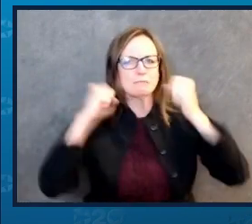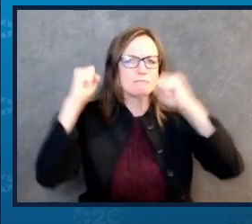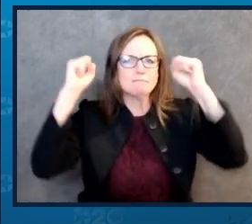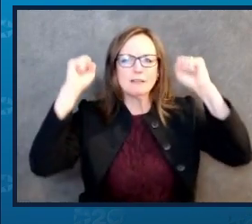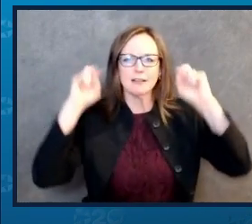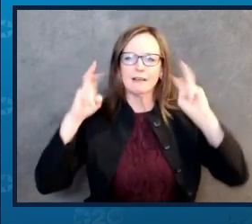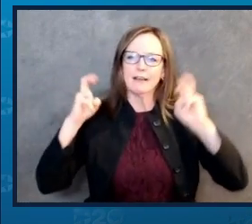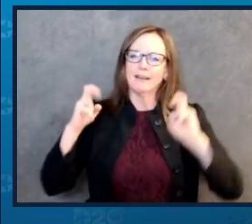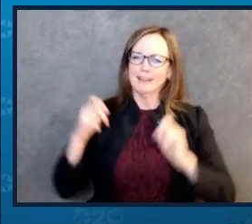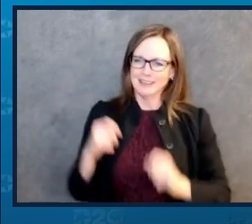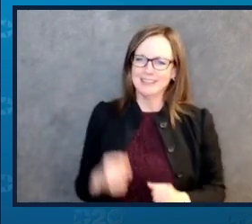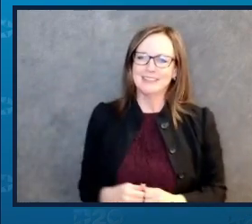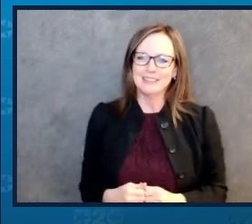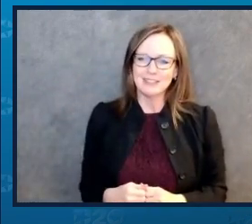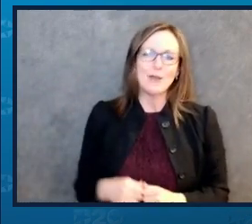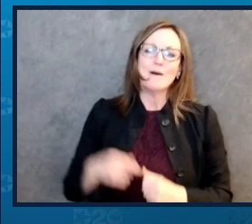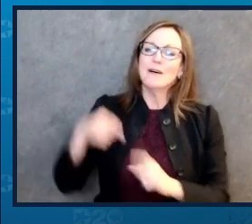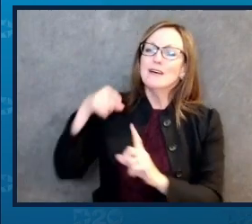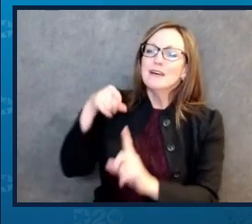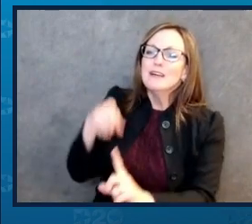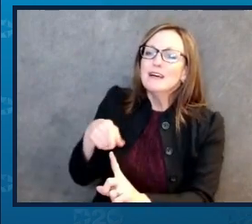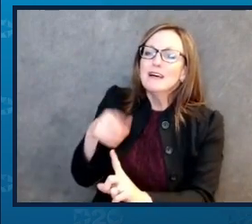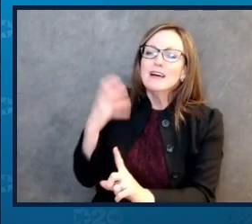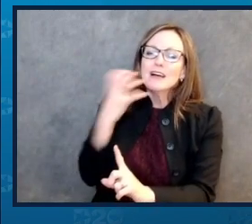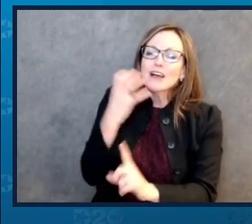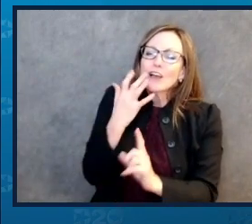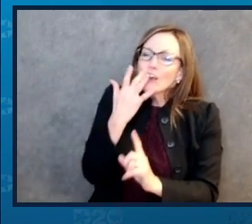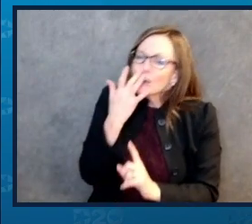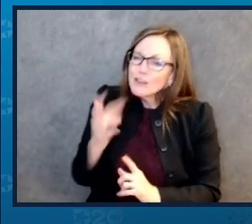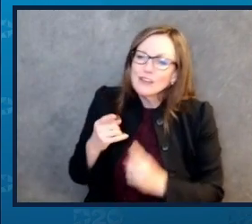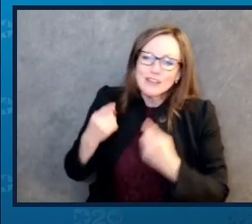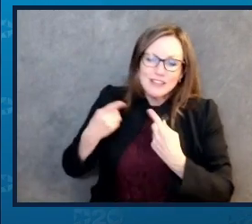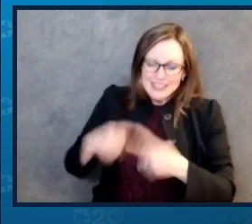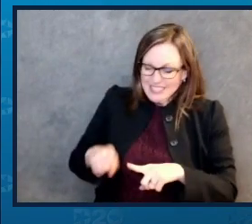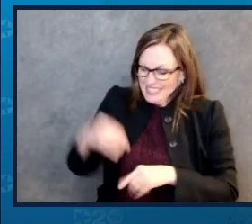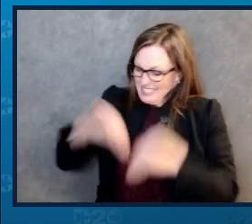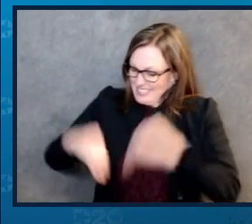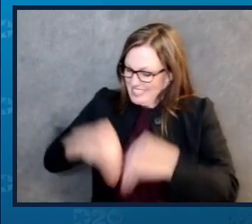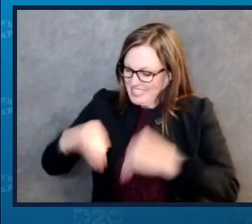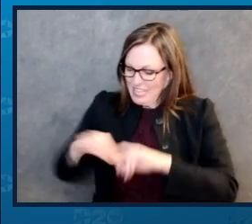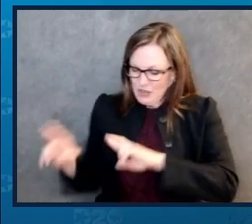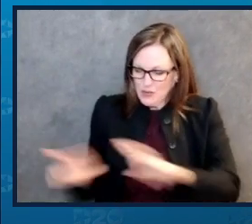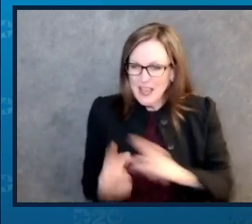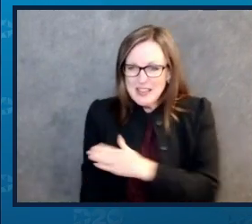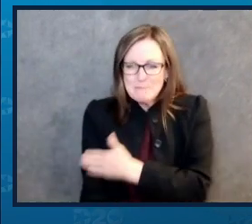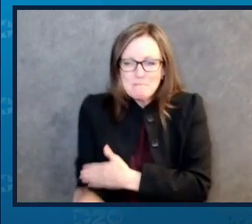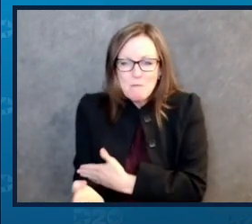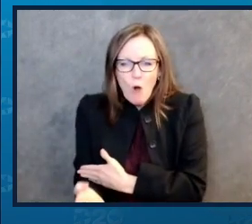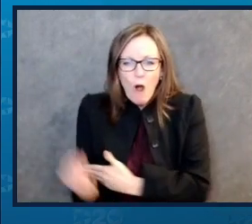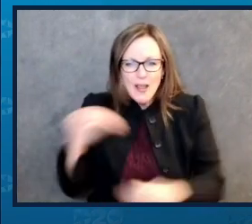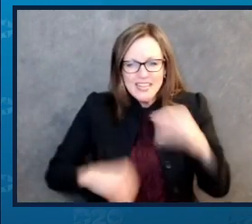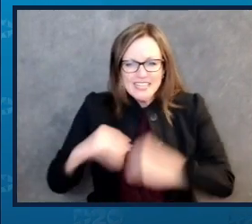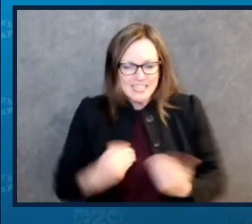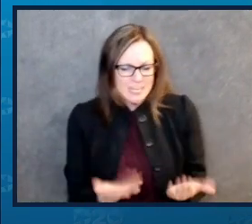PACK LUNCHES BEFORE WE WOKE UP, PAYING BILLS AFTER WENT TO BED.